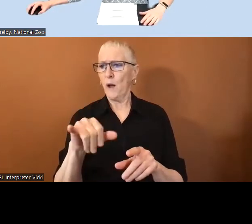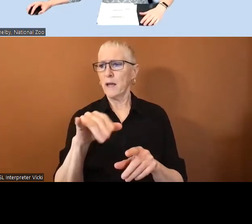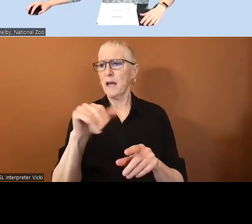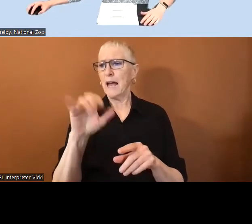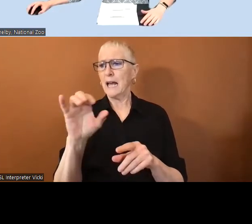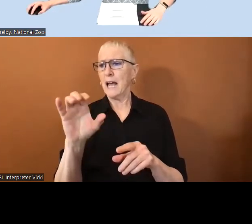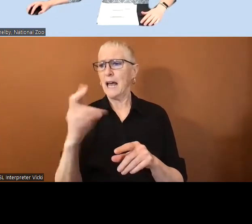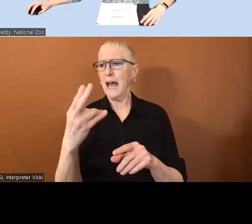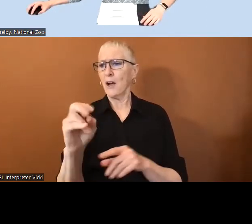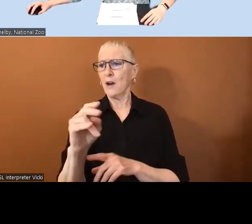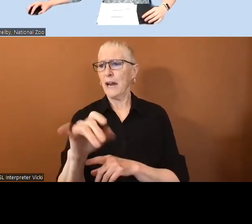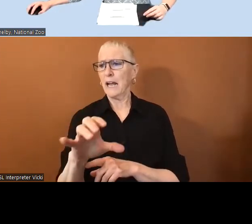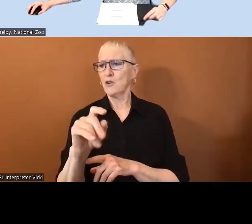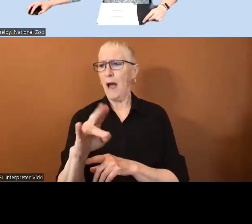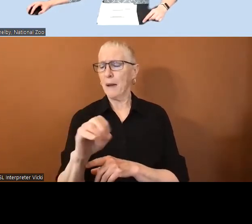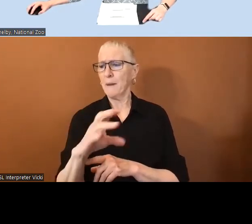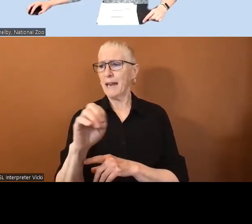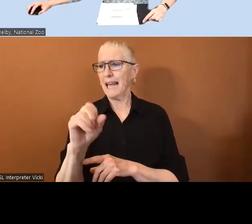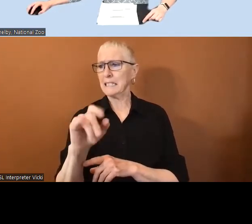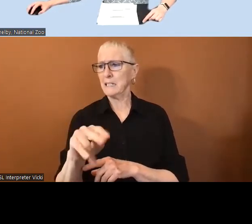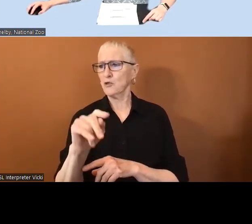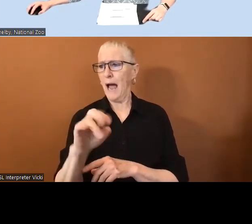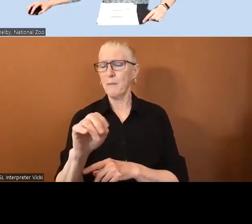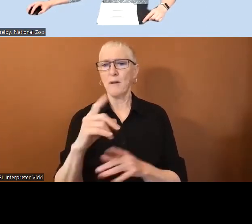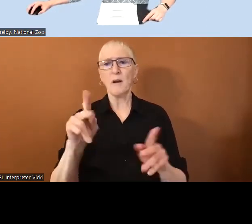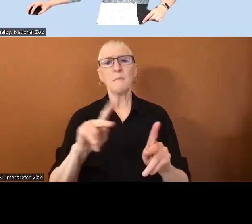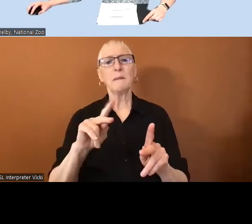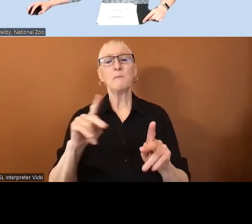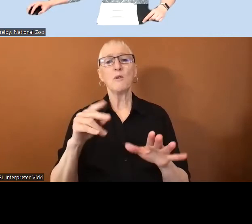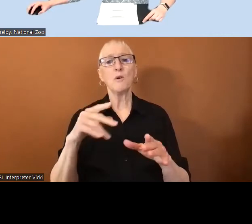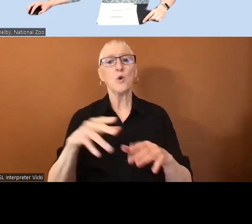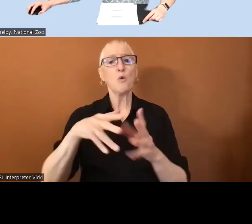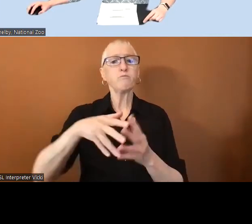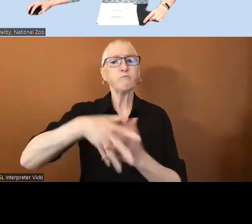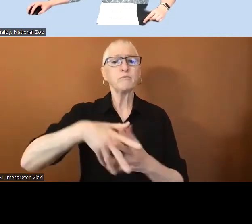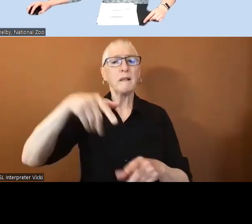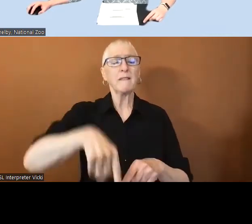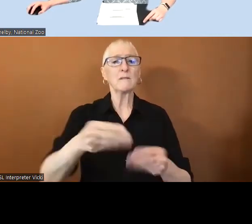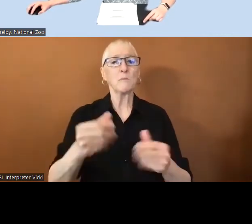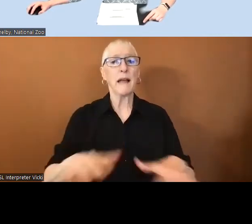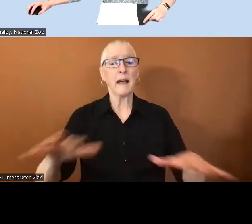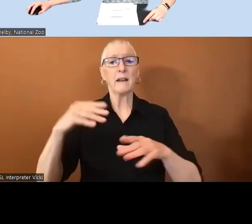stewards of the lands which are now known as Washington DC, Maryland, and Big Sur, California.